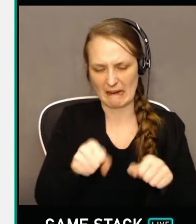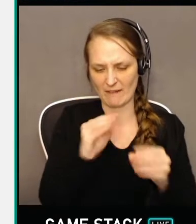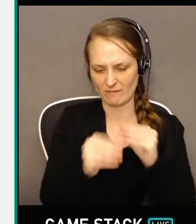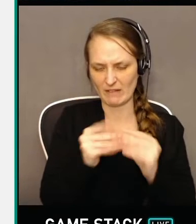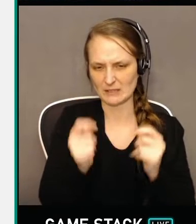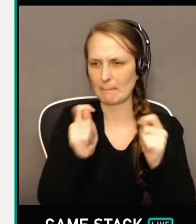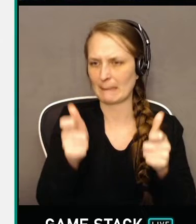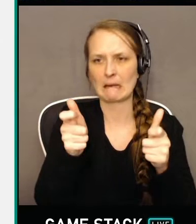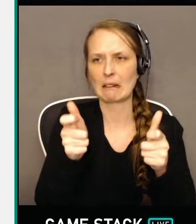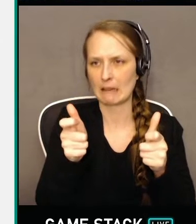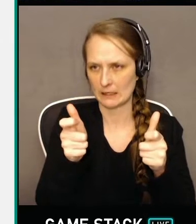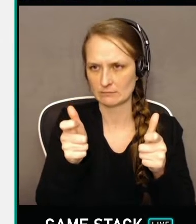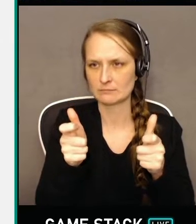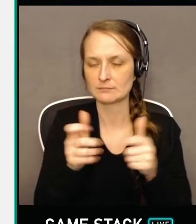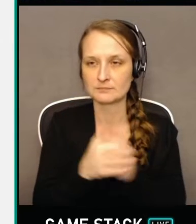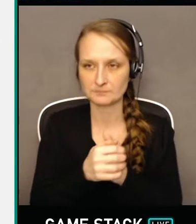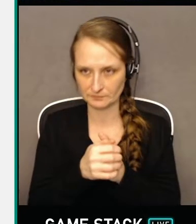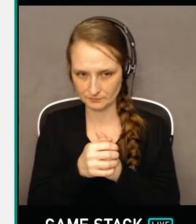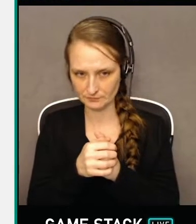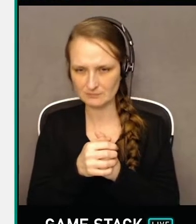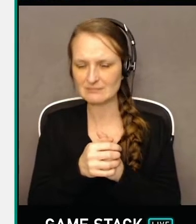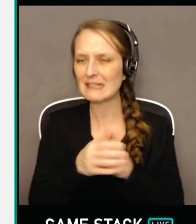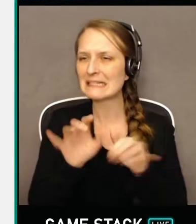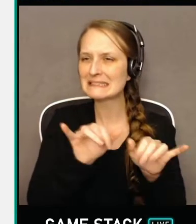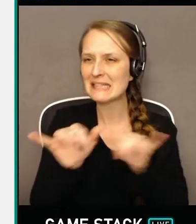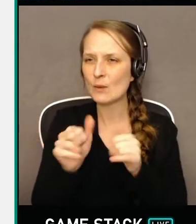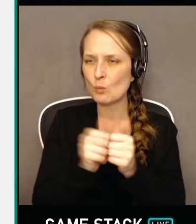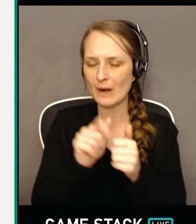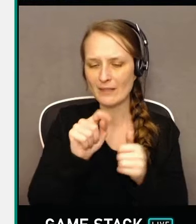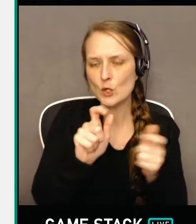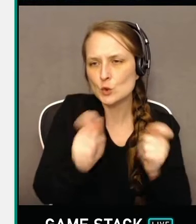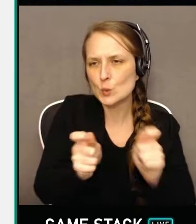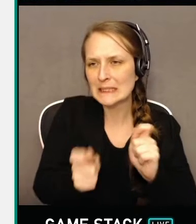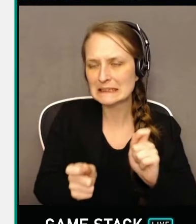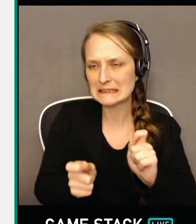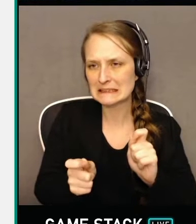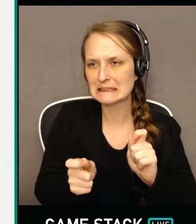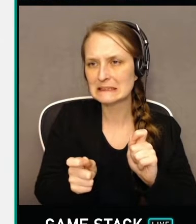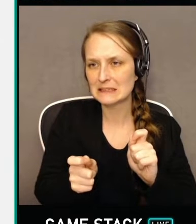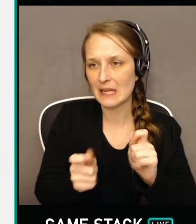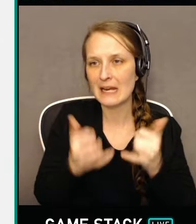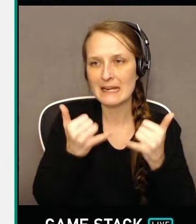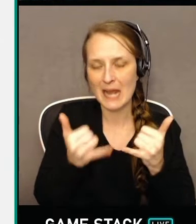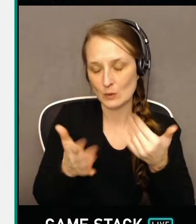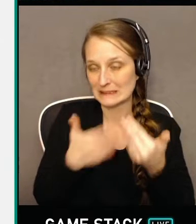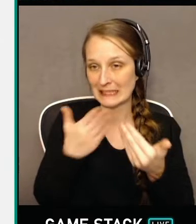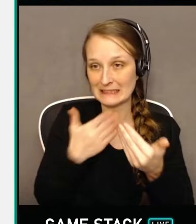The same goes for tweaks and adjustments to our features. Now it's easier than ever to get our latest changes